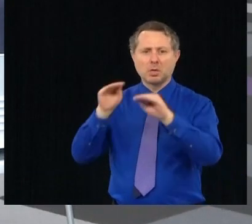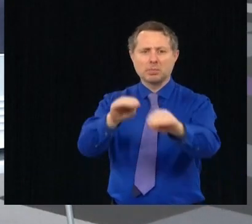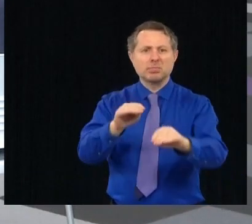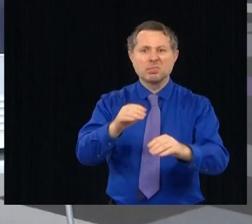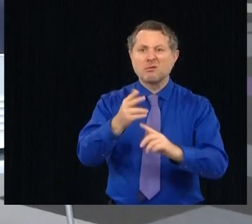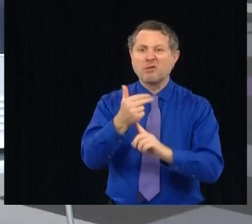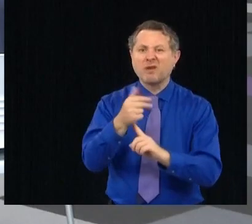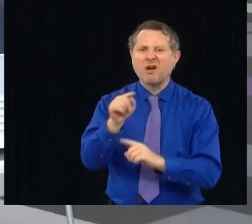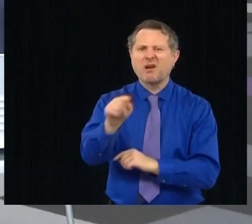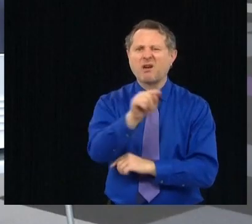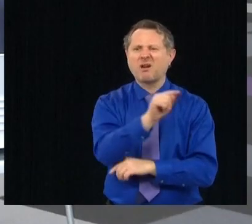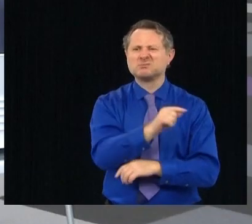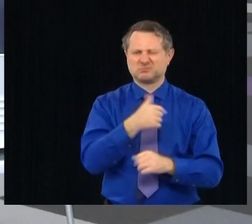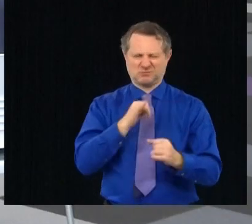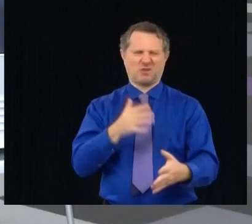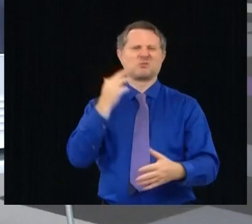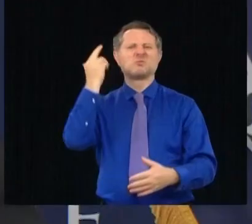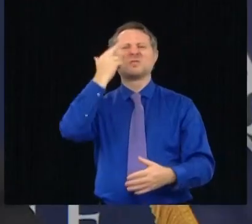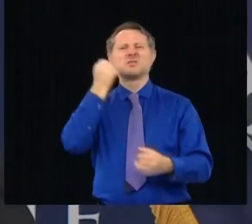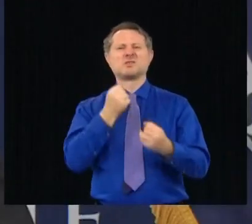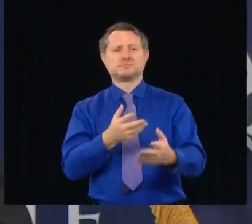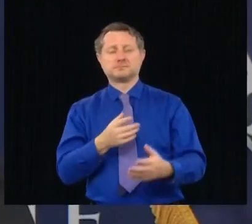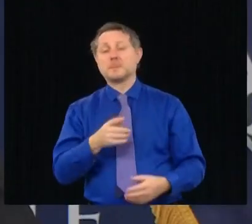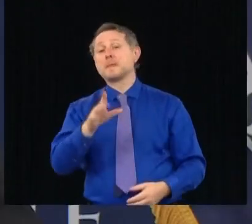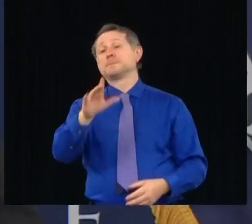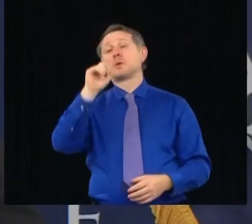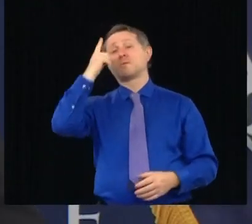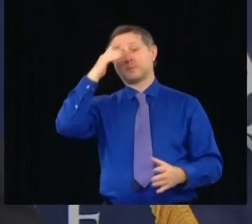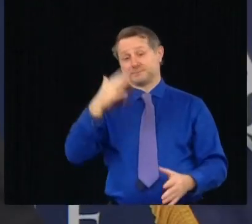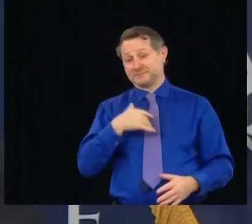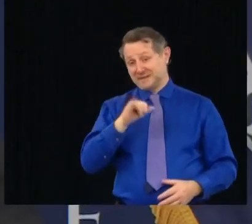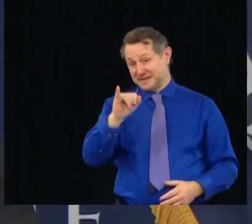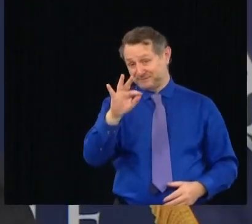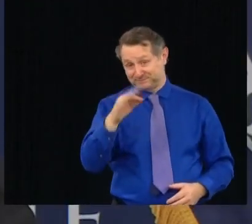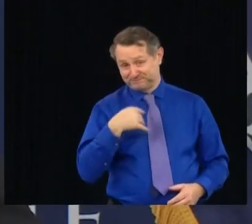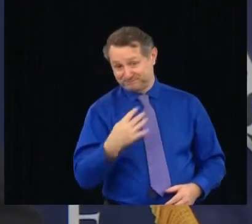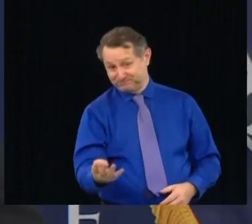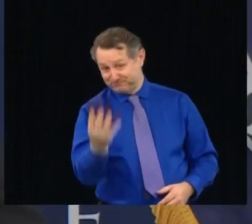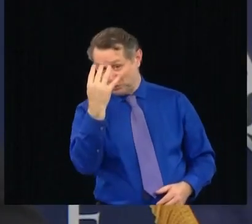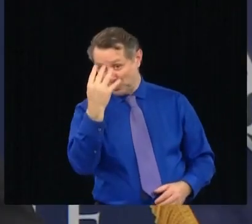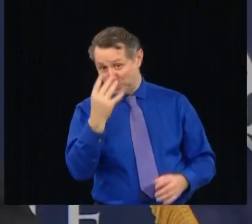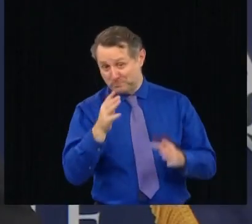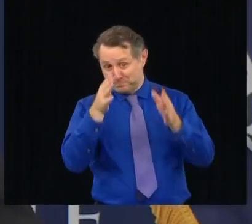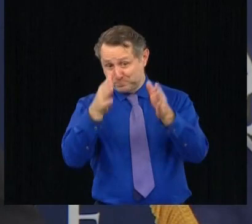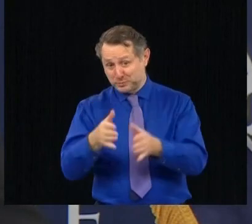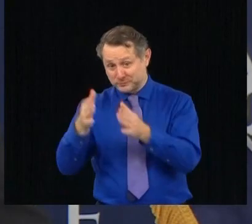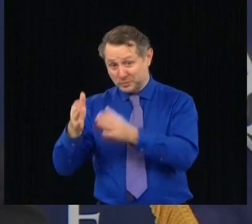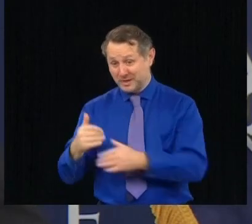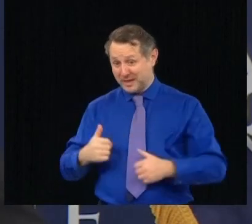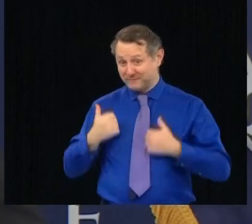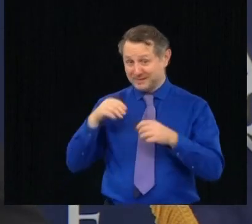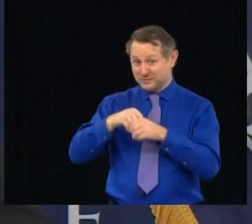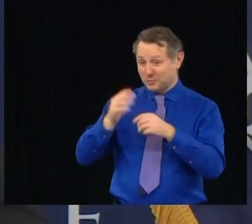THEIR PROJECT, THEREFORE, THEY HAD TO LIVE IN HOTELS, KIND OF FULL CYCLE OF WHY THE DENSITY WAS THE WAY IT WAS.